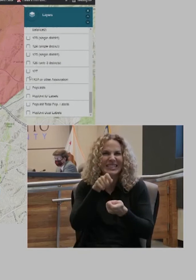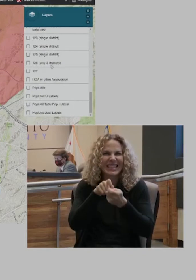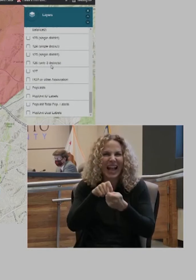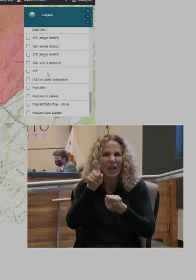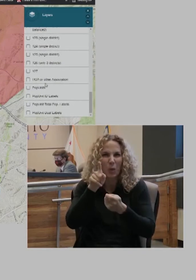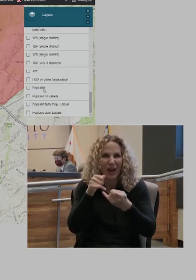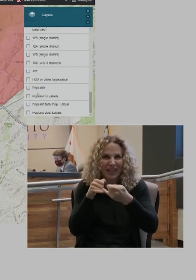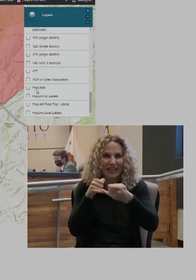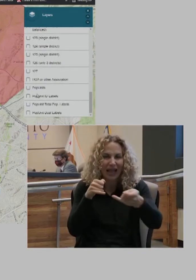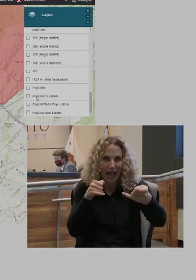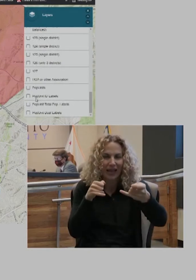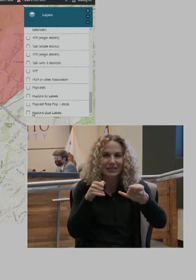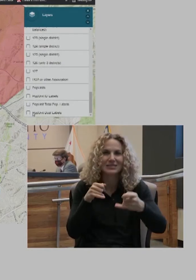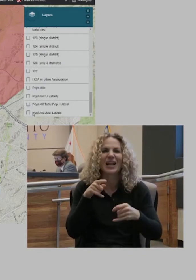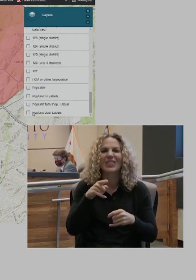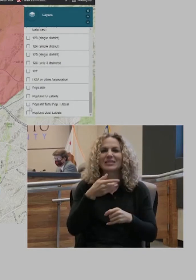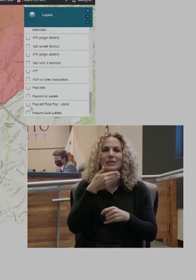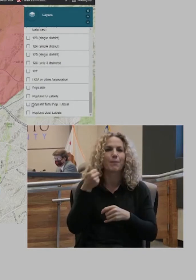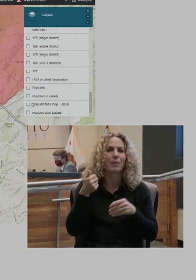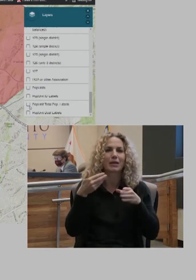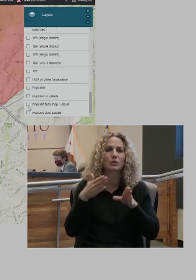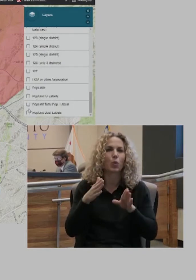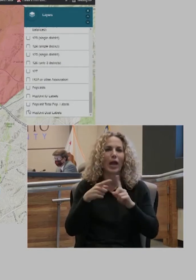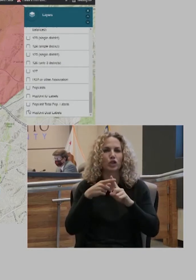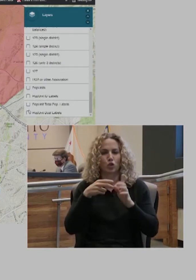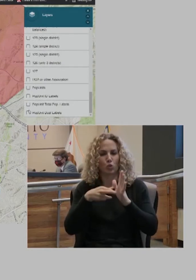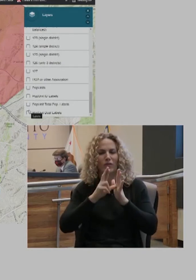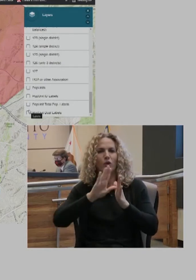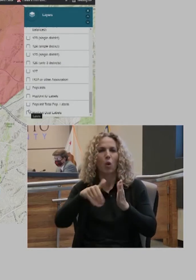THESE LINES ARE GOING. AND THIS THE BEST WAY TO GET